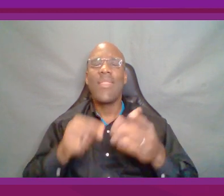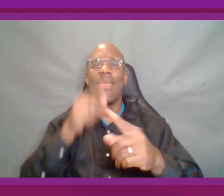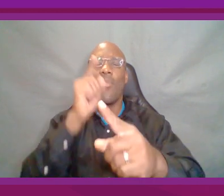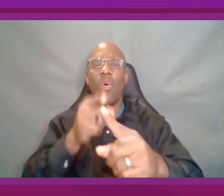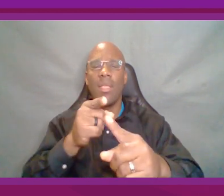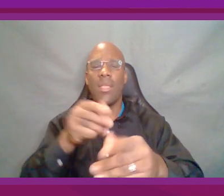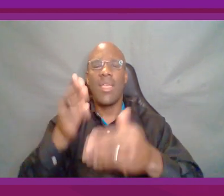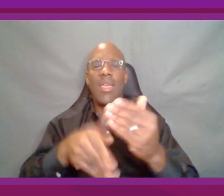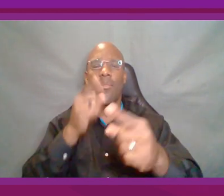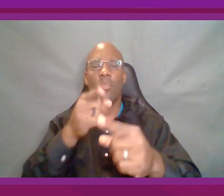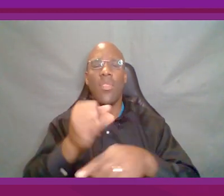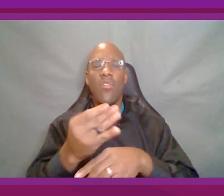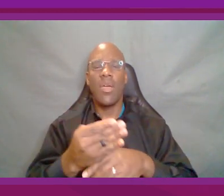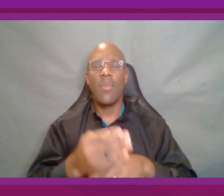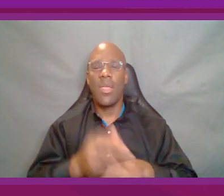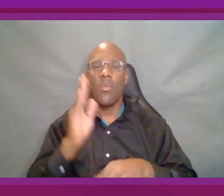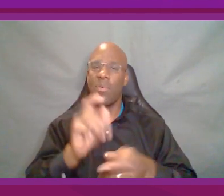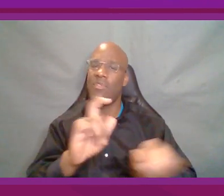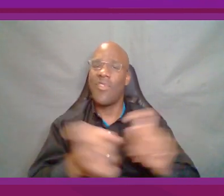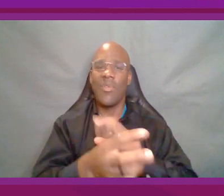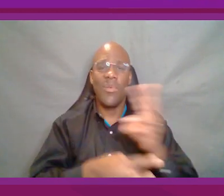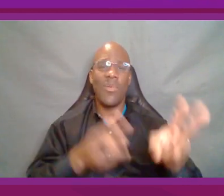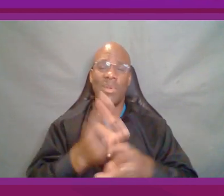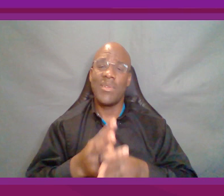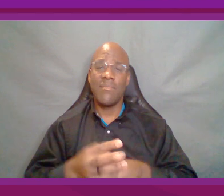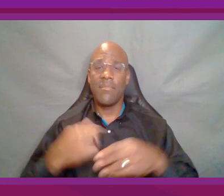it, would be a very different world. I'm done.